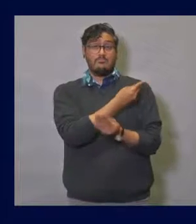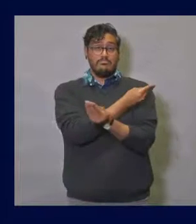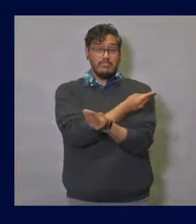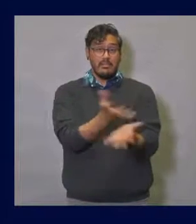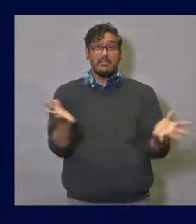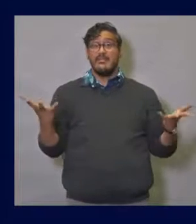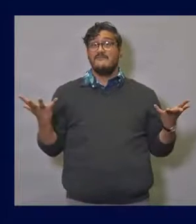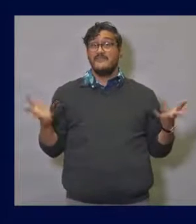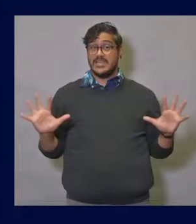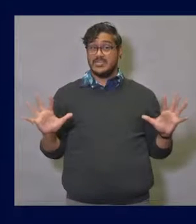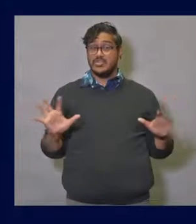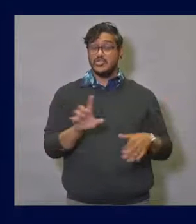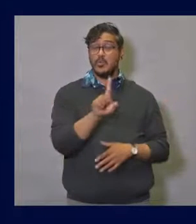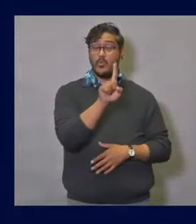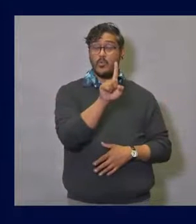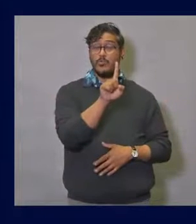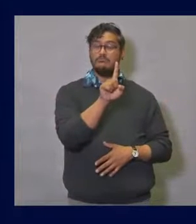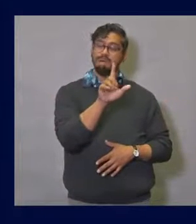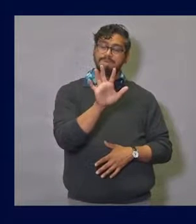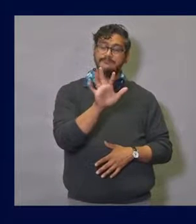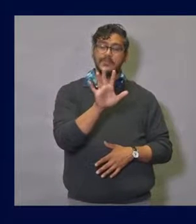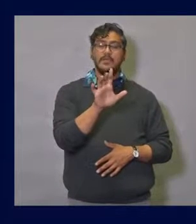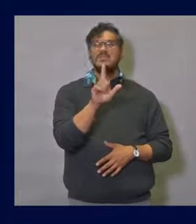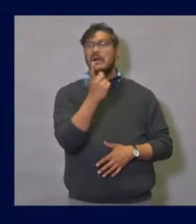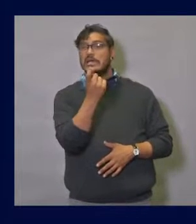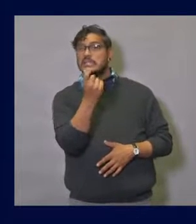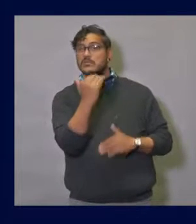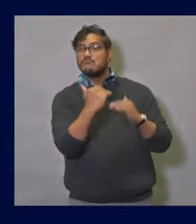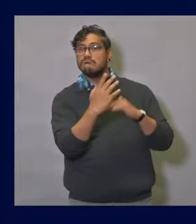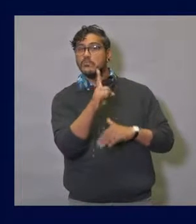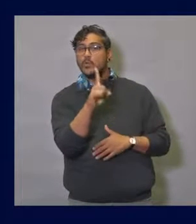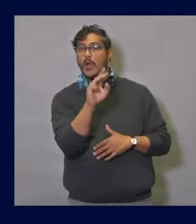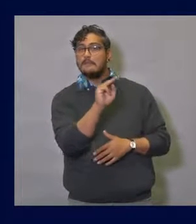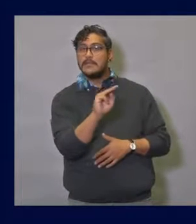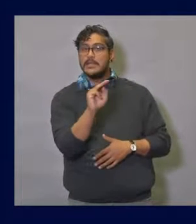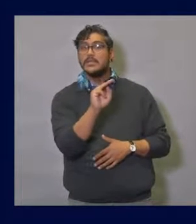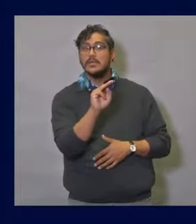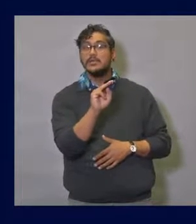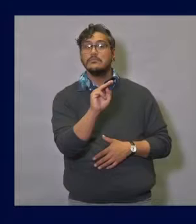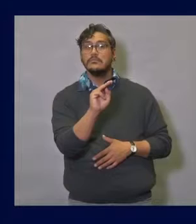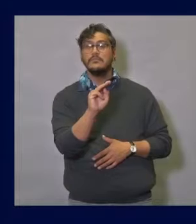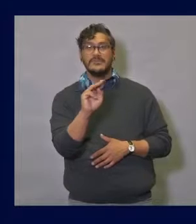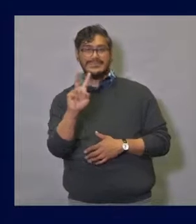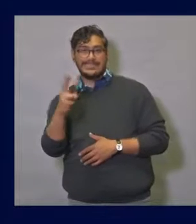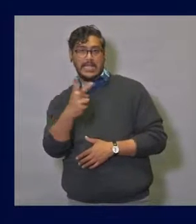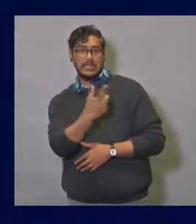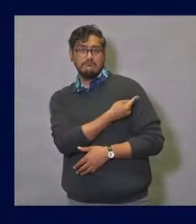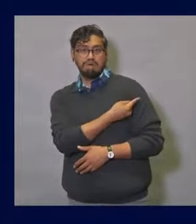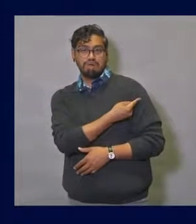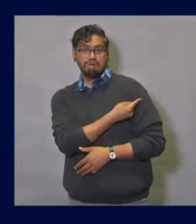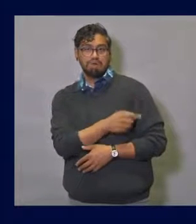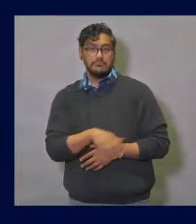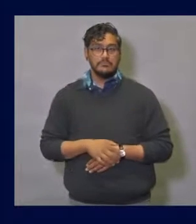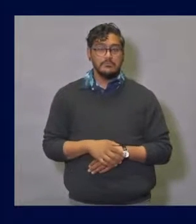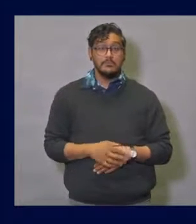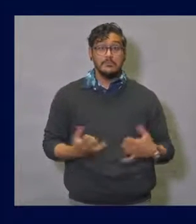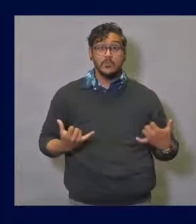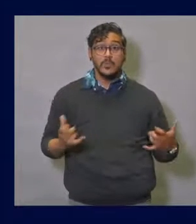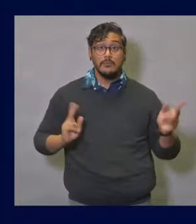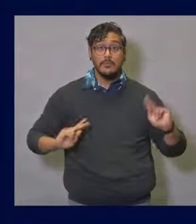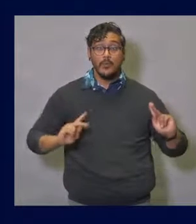VACCINE IN THE COUNTY.